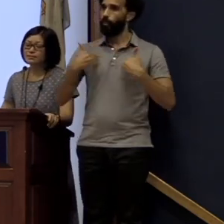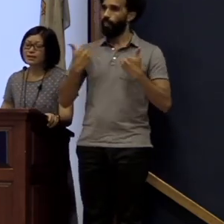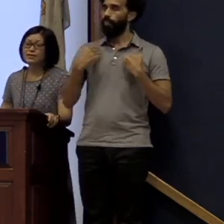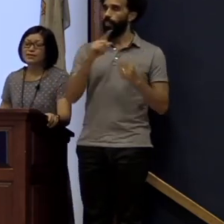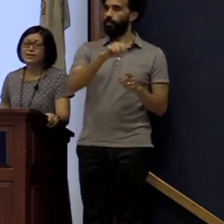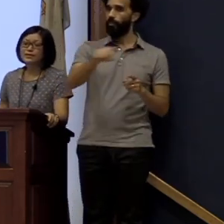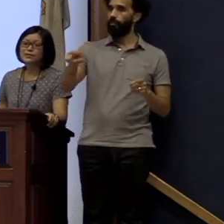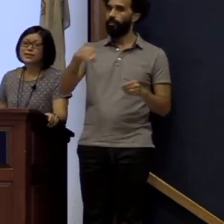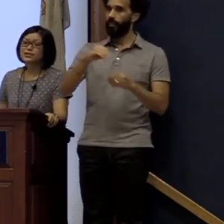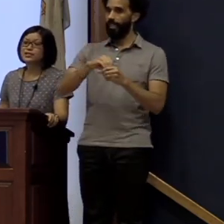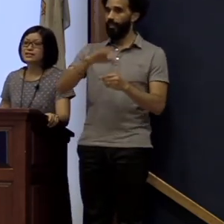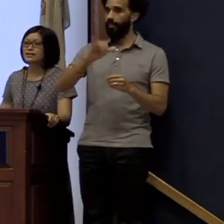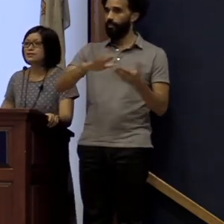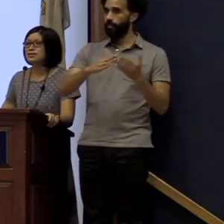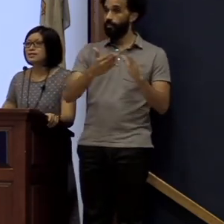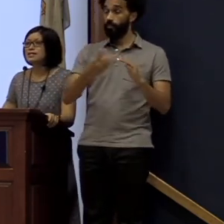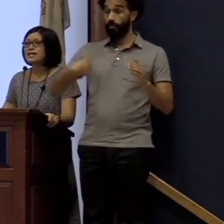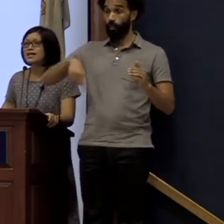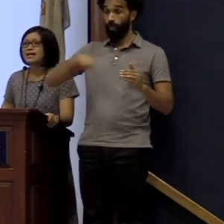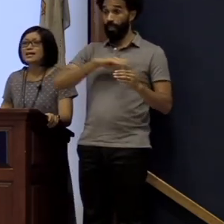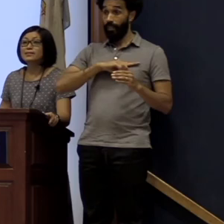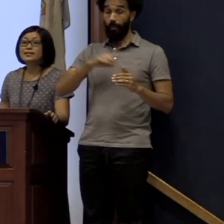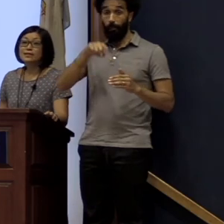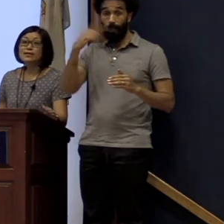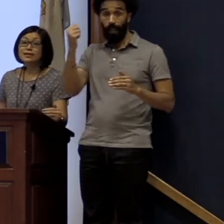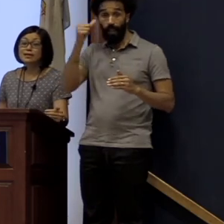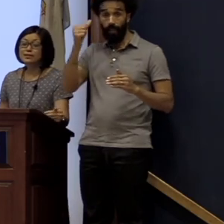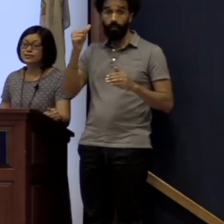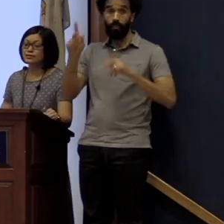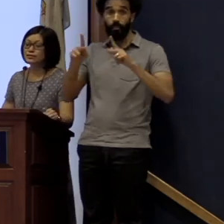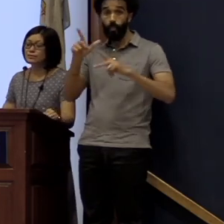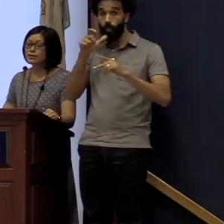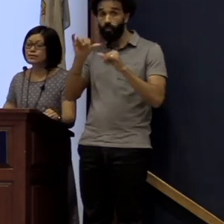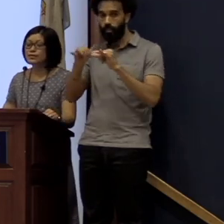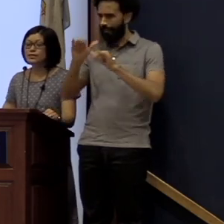African-american woman engineer in our city and happily some of them are coming to work with the kids